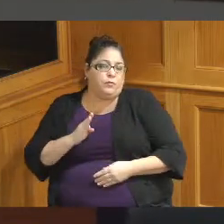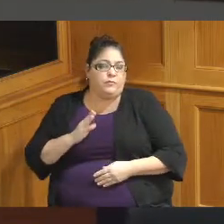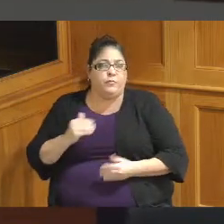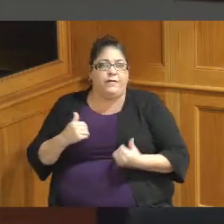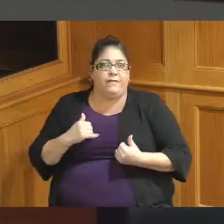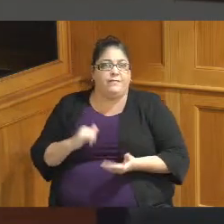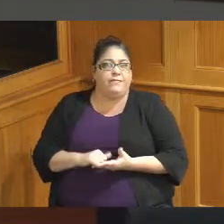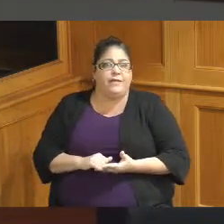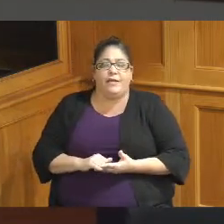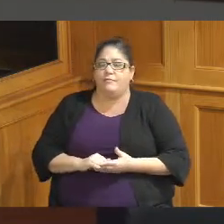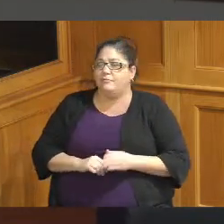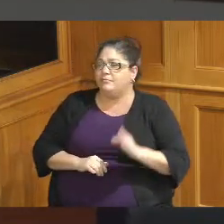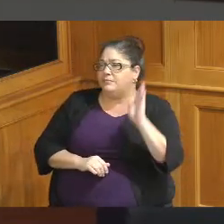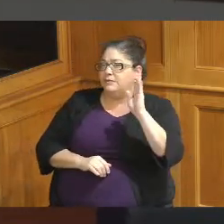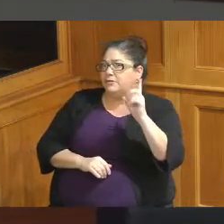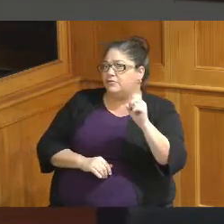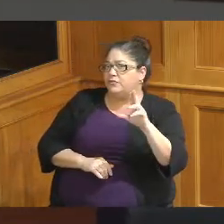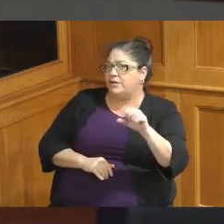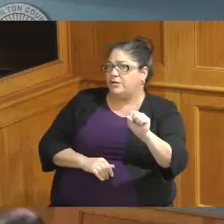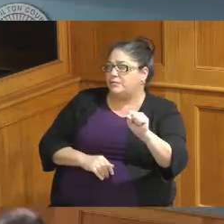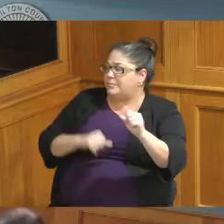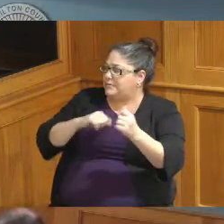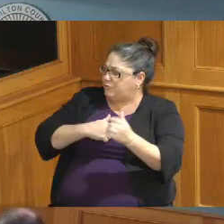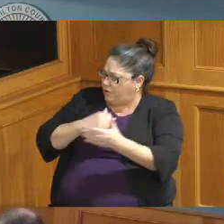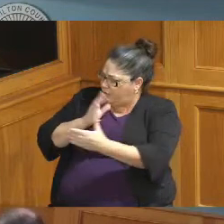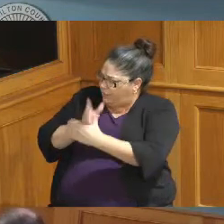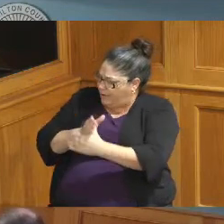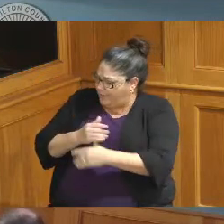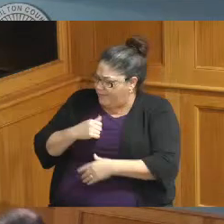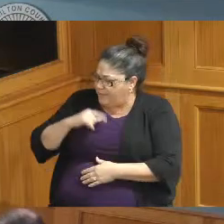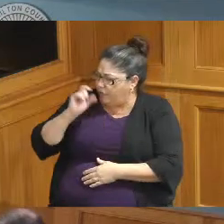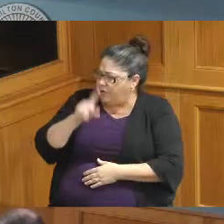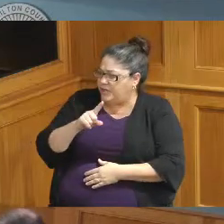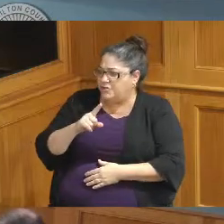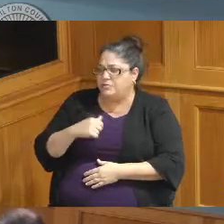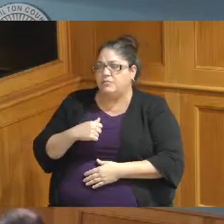just ask a question sure I don't mean to interrupt but I've had this conversation with Michael Patton